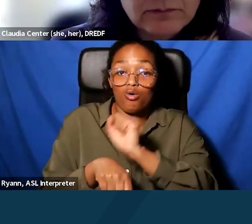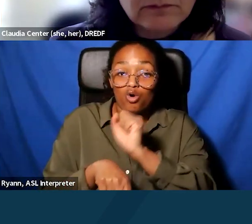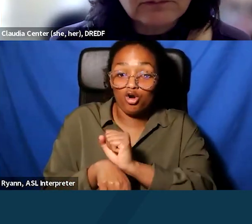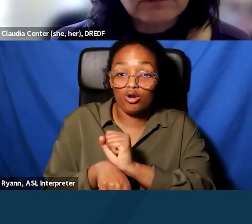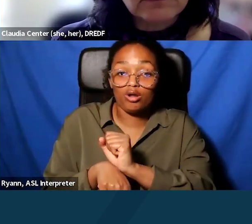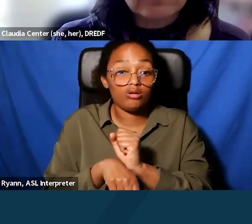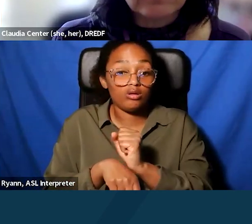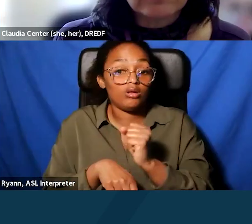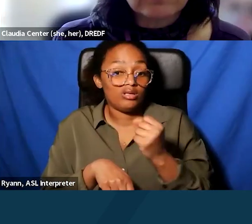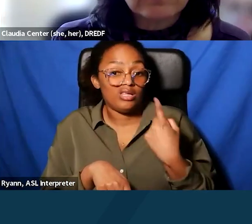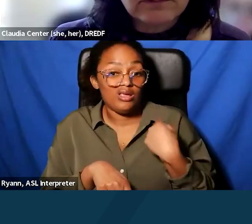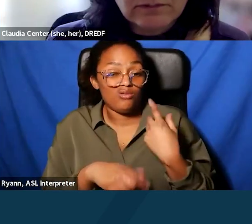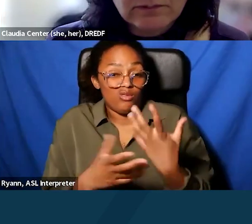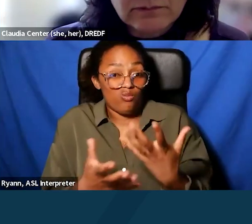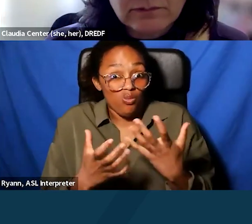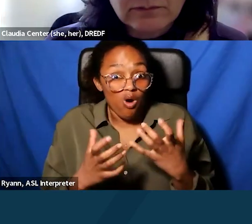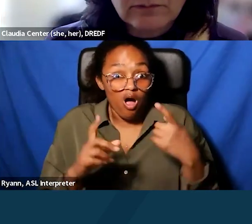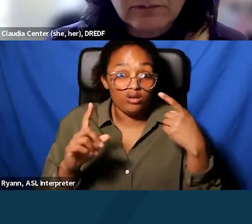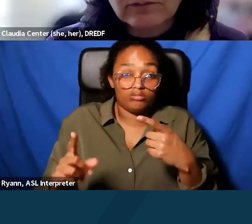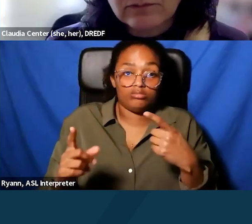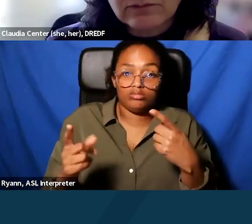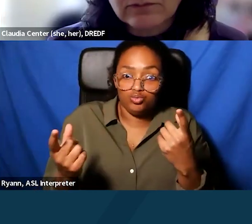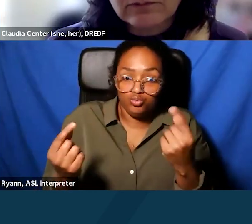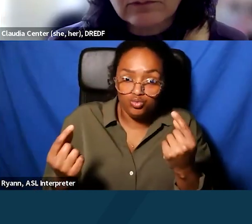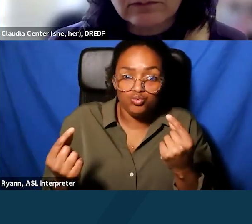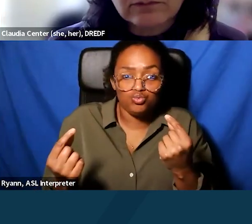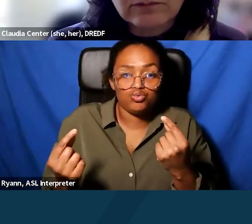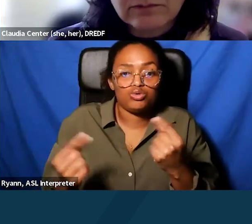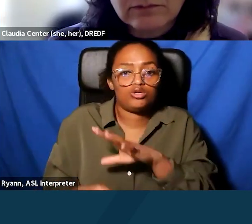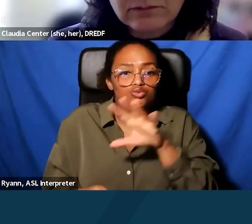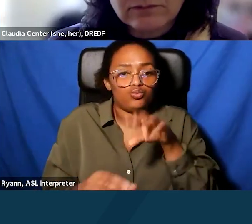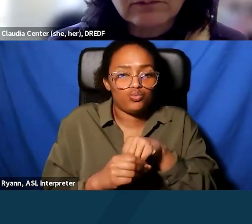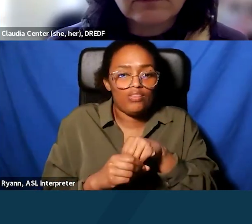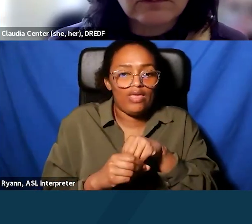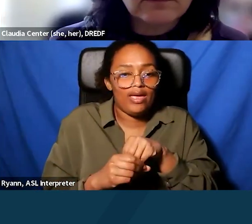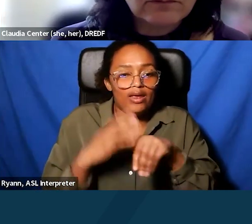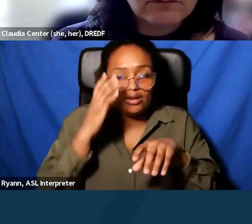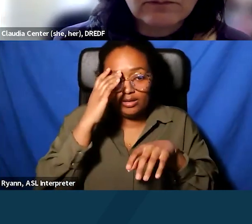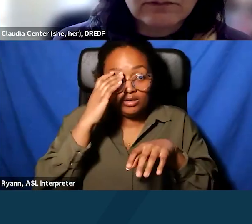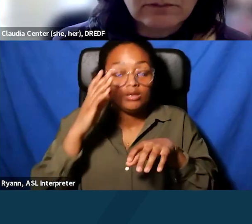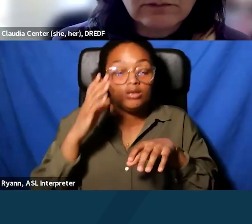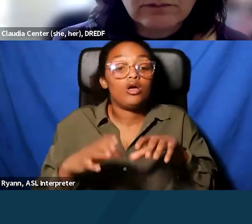And sometimes people like the voice of reason go there everyday and they